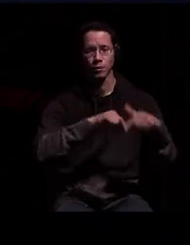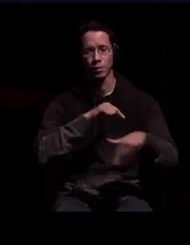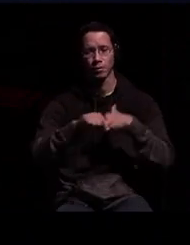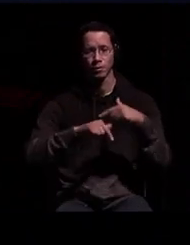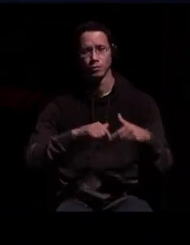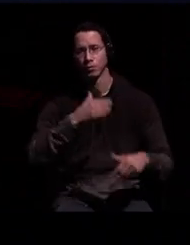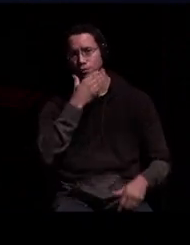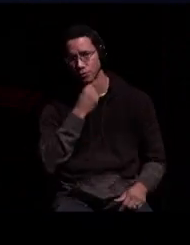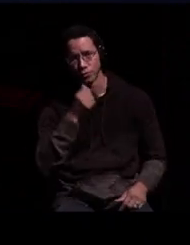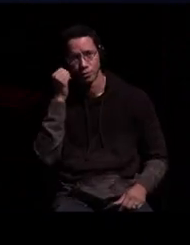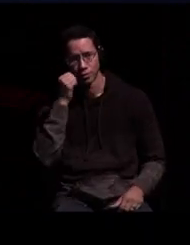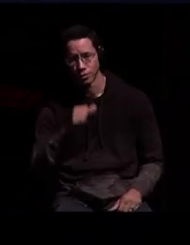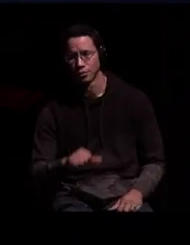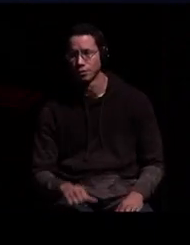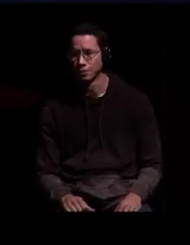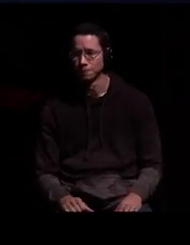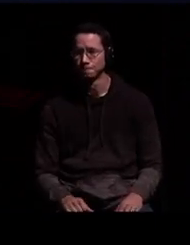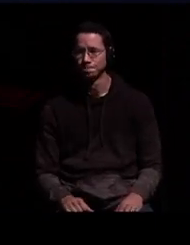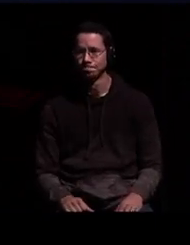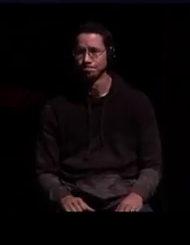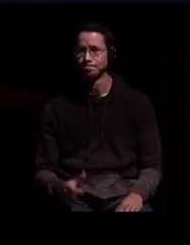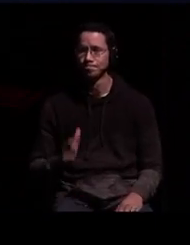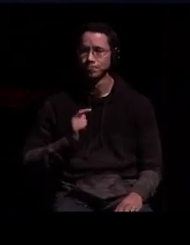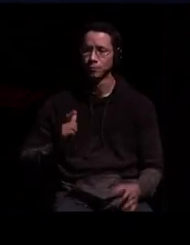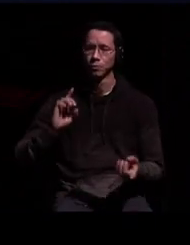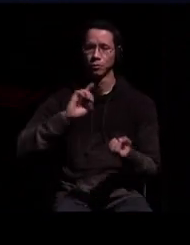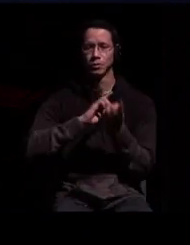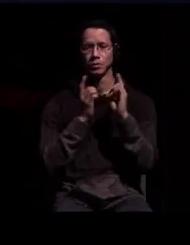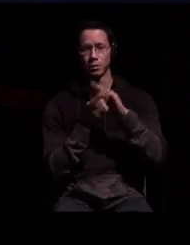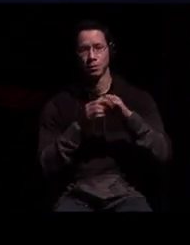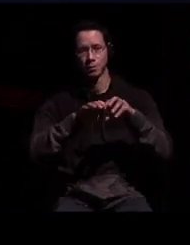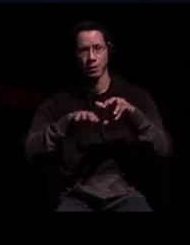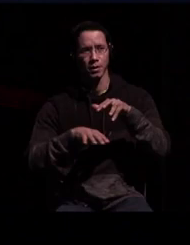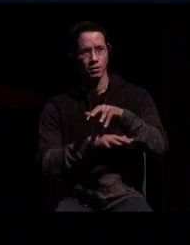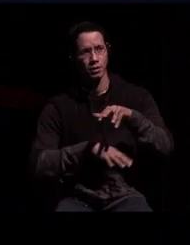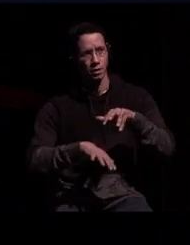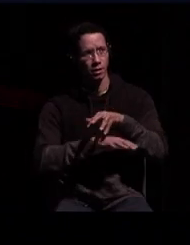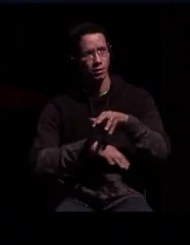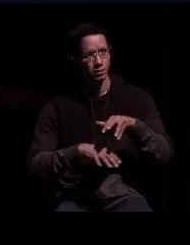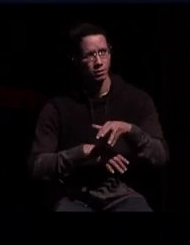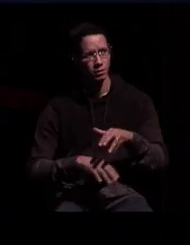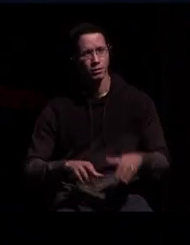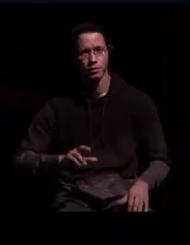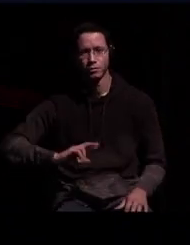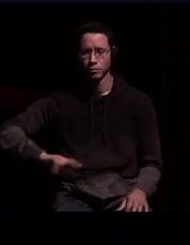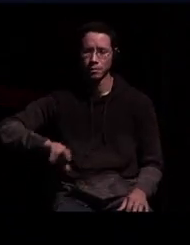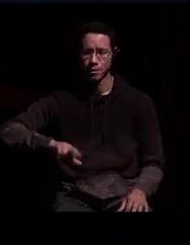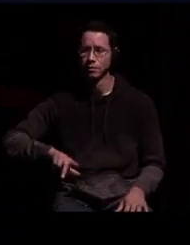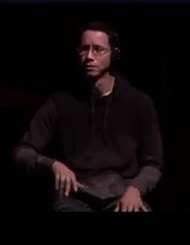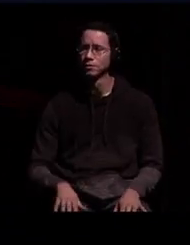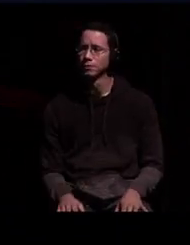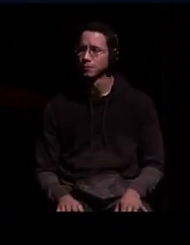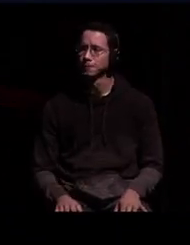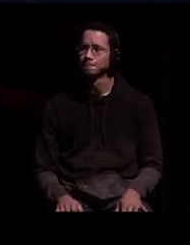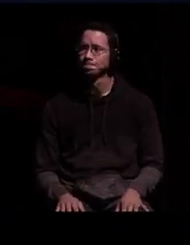It has to do with the dynamics, not only the precariousness, this is essential, that affects the basic rights,